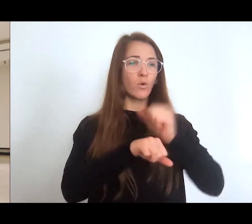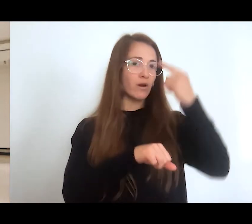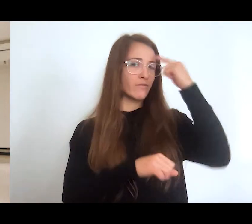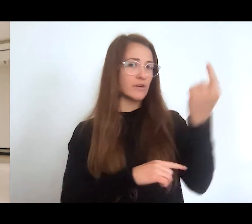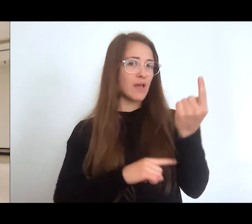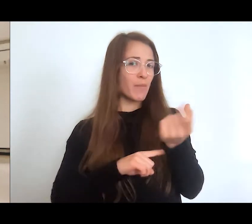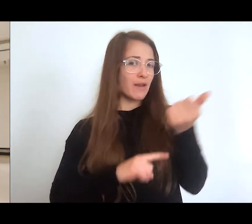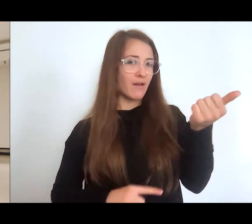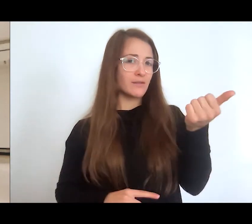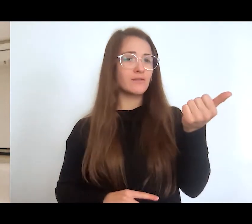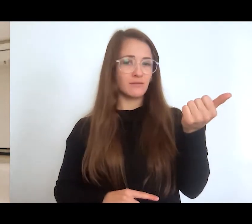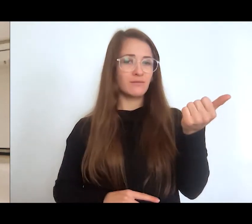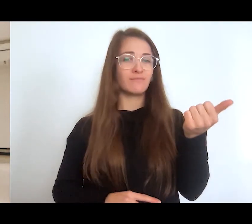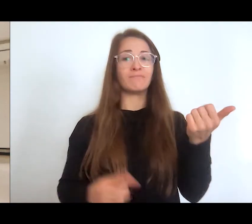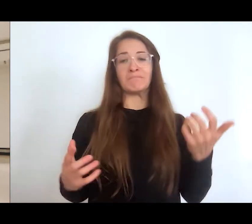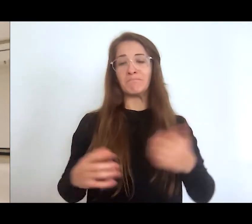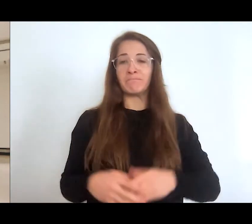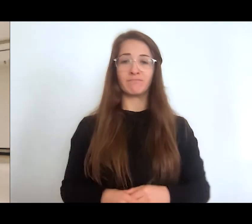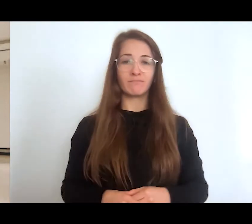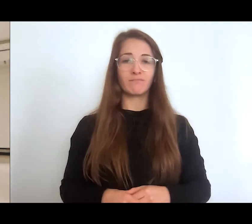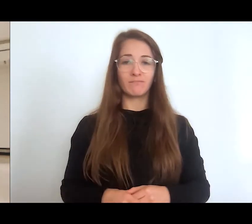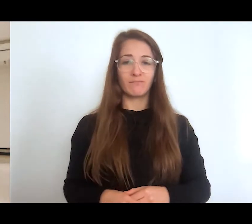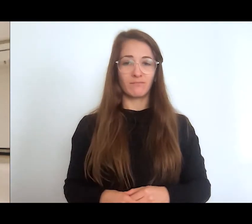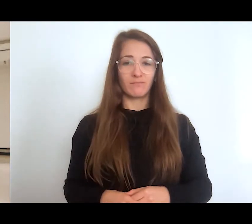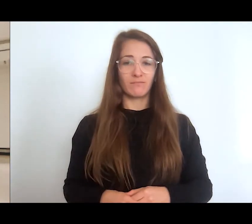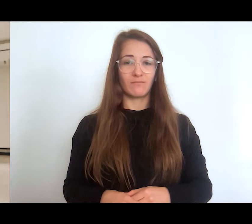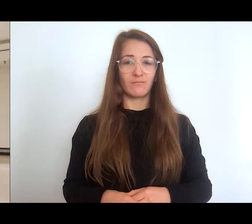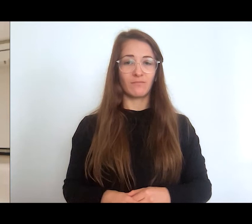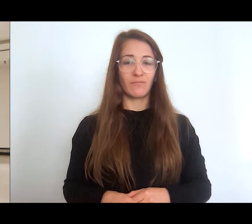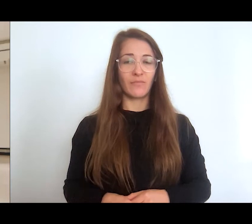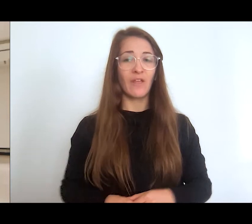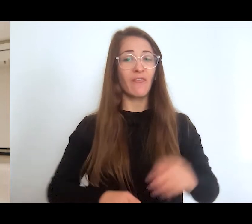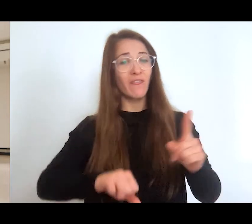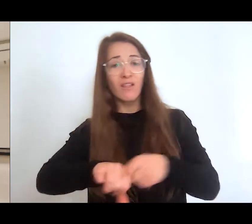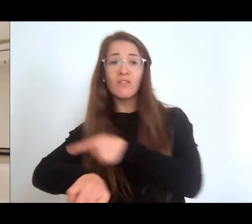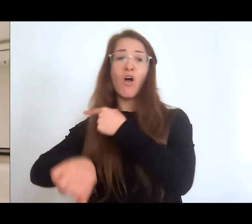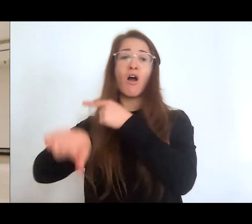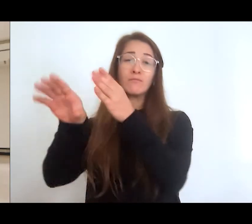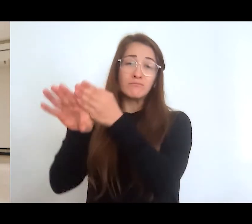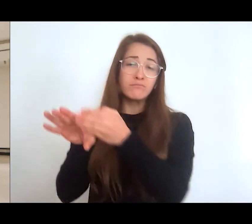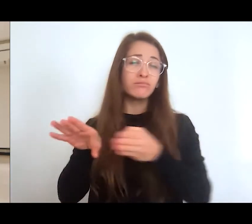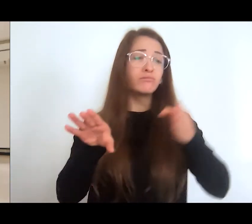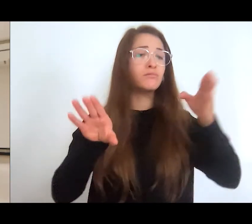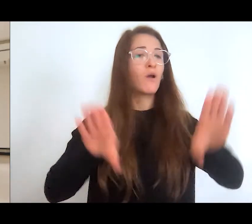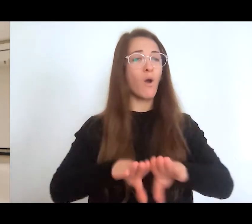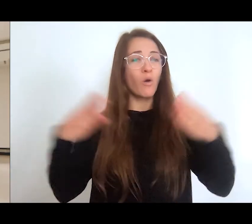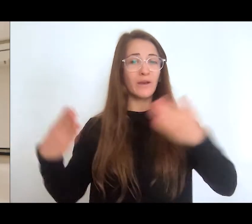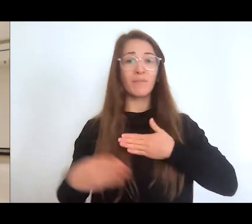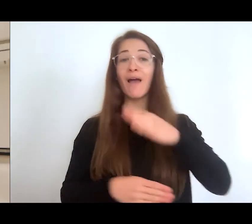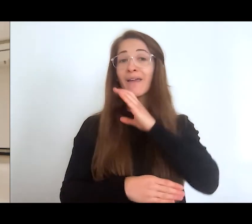OR TO GO WORK FOR SOMEONE ELSE. AND SO, THE LONG WAY THAT I GOT